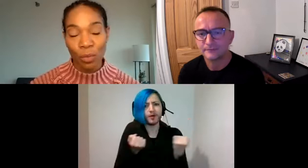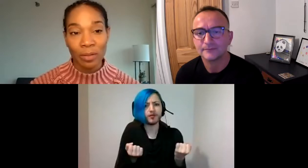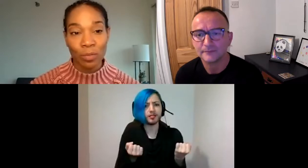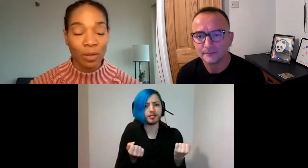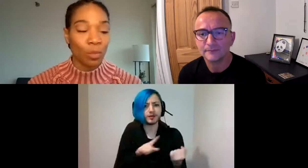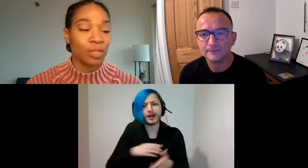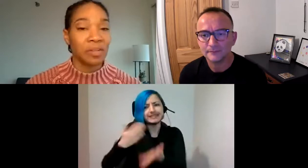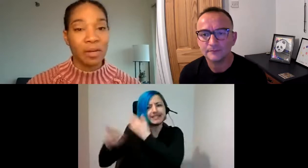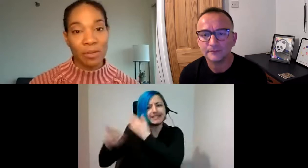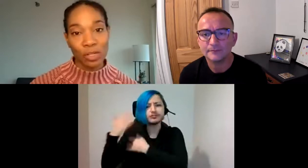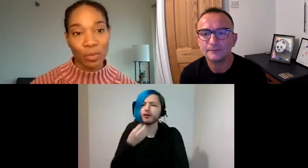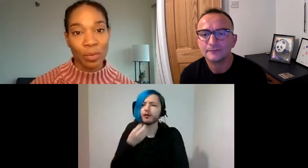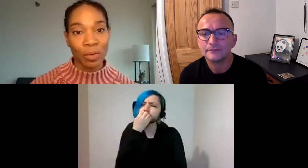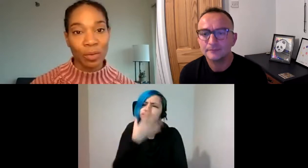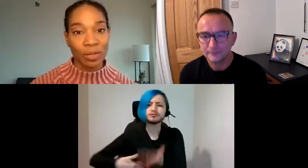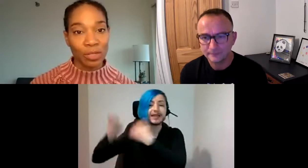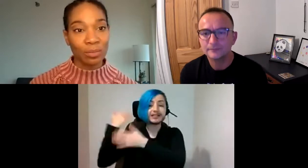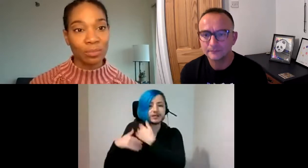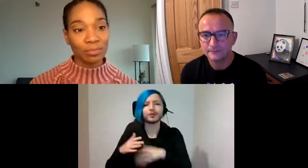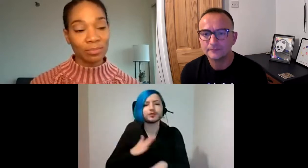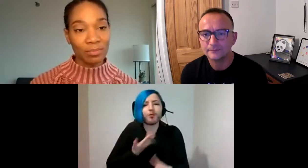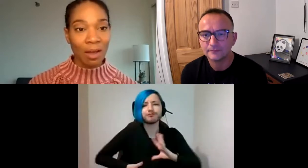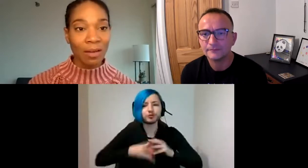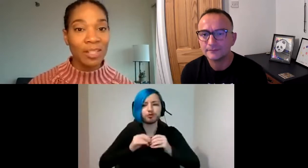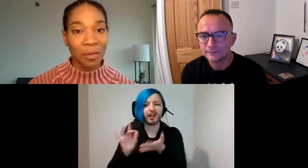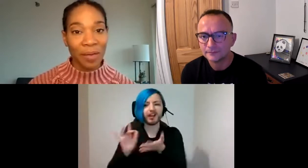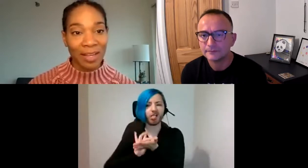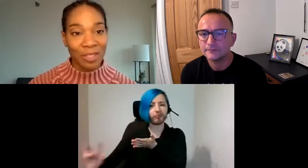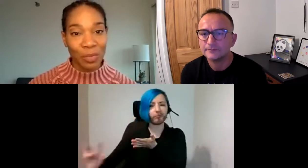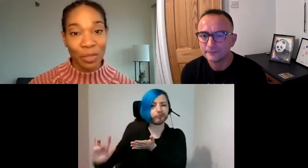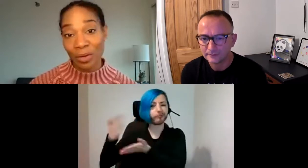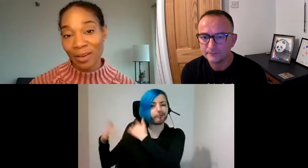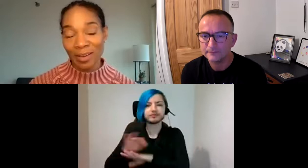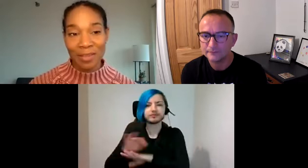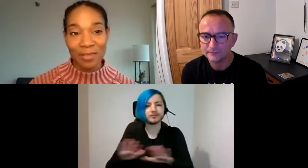so we know where the future is, I agree, its so